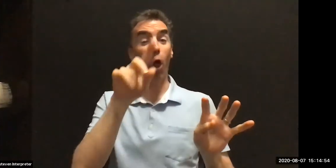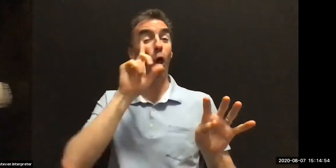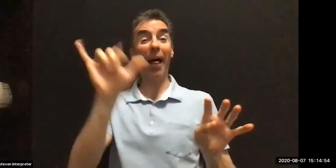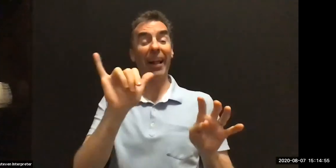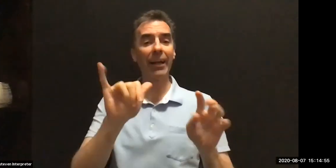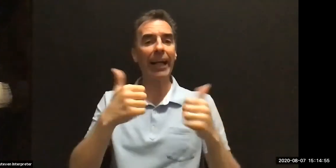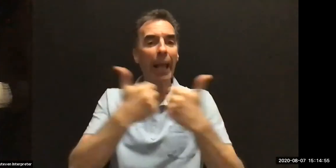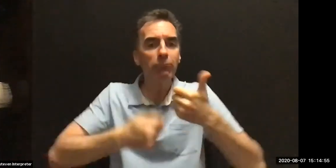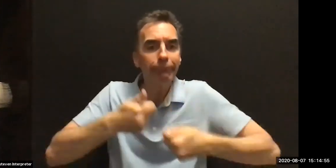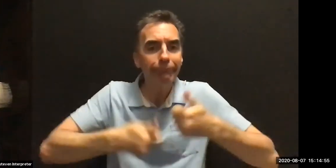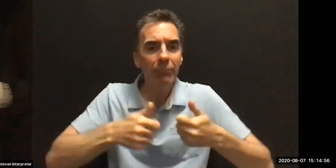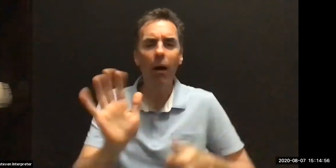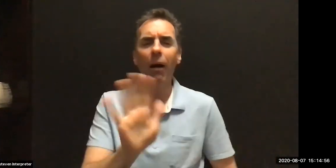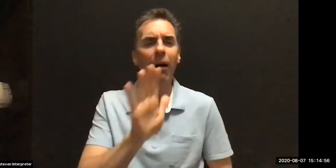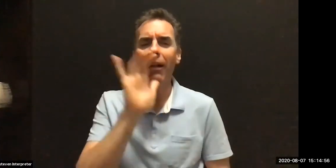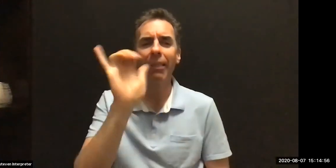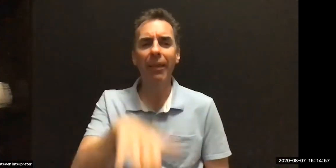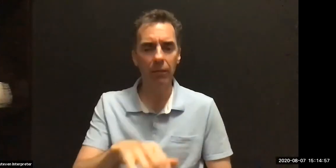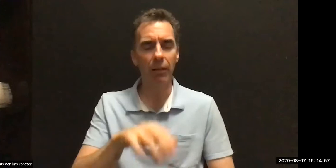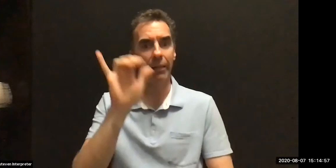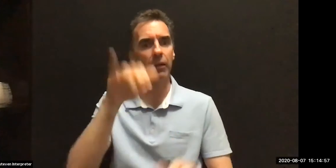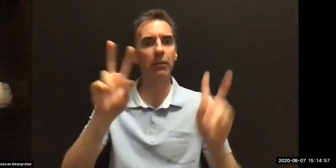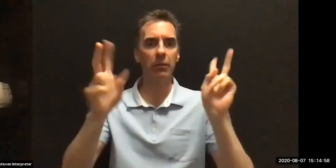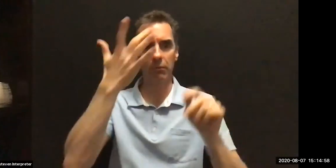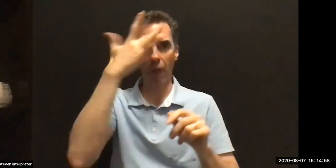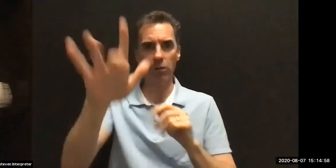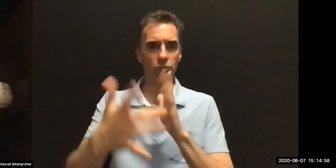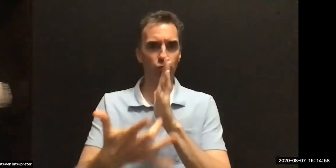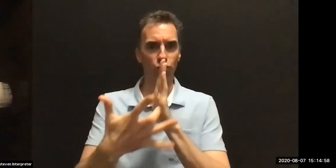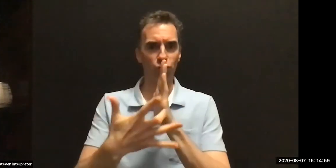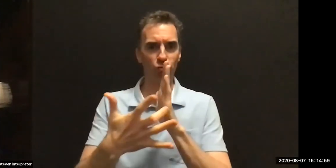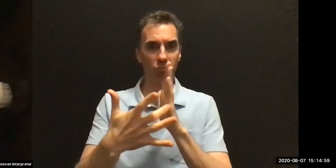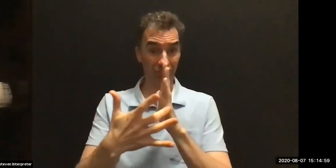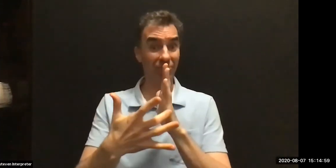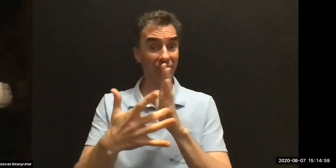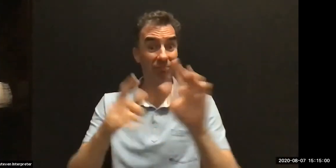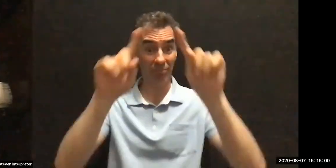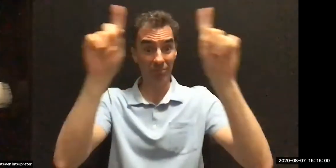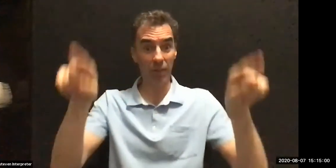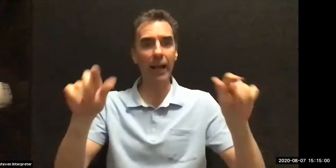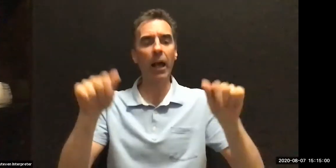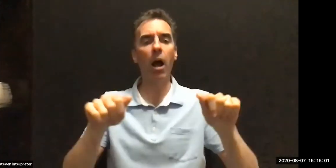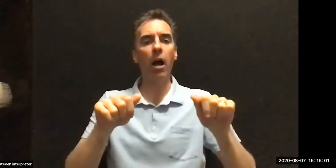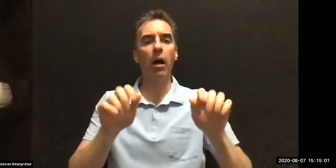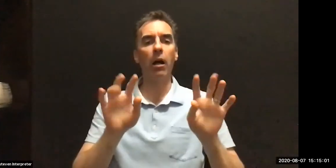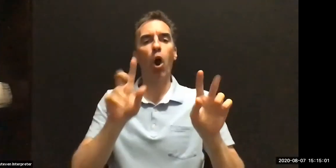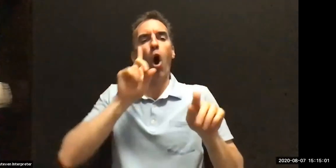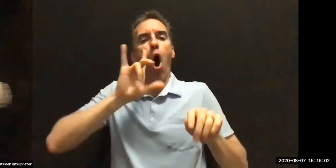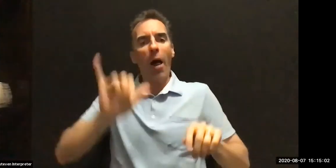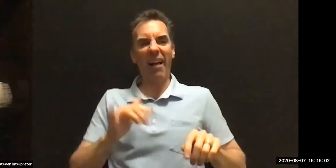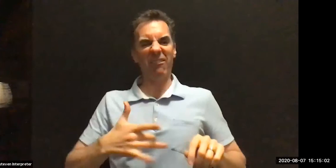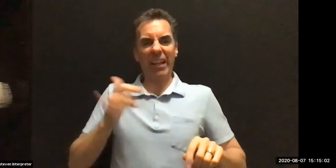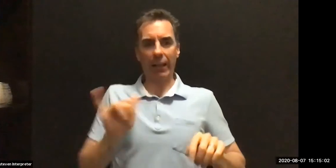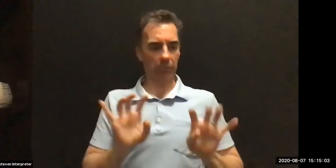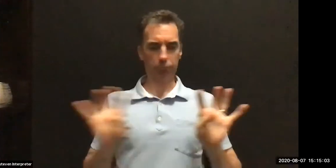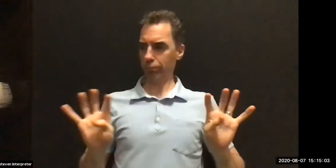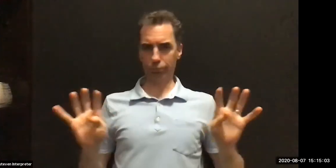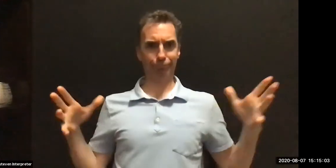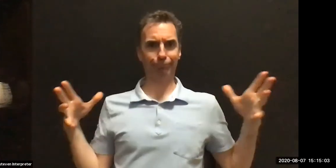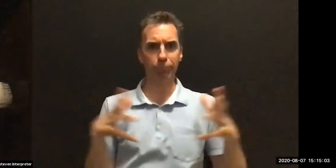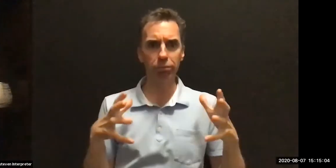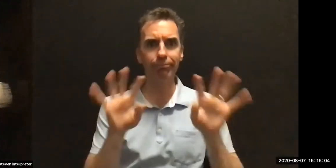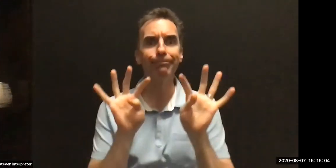Channelle Charest: So it's really smart technology, but used to facilitate more group dynamic type programming and then experimenting with literally every